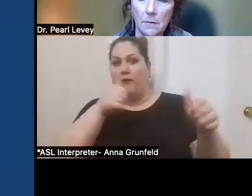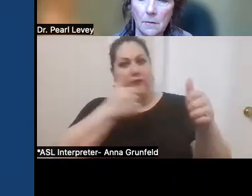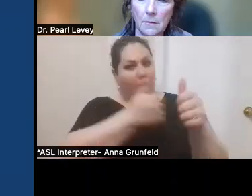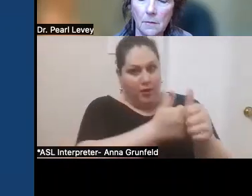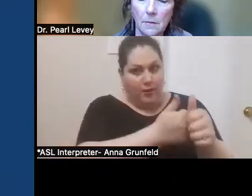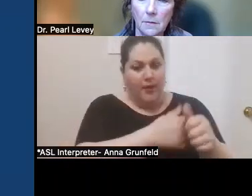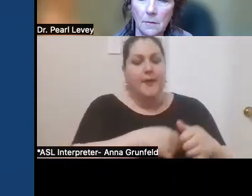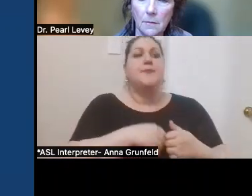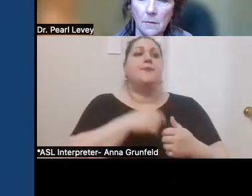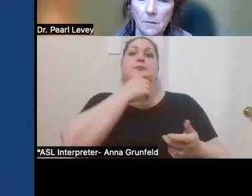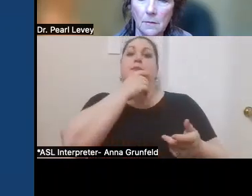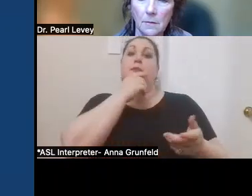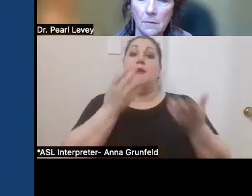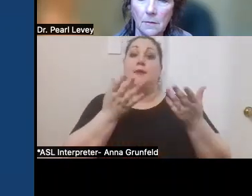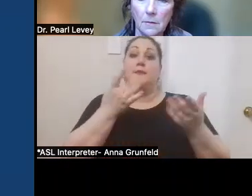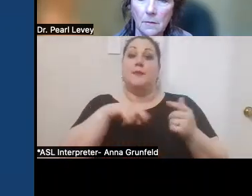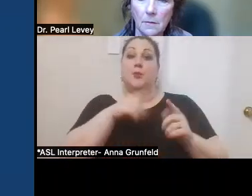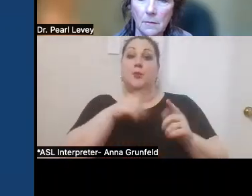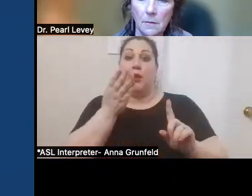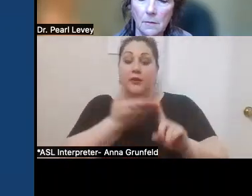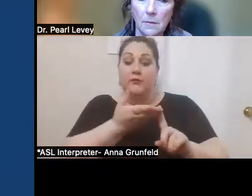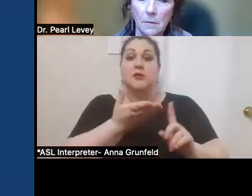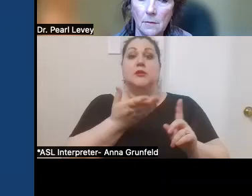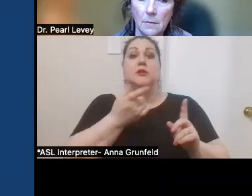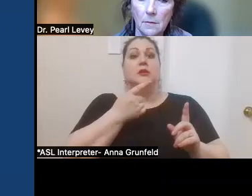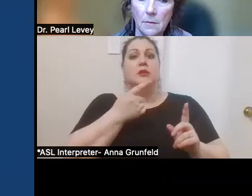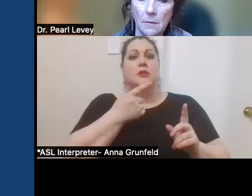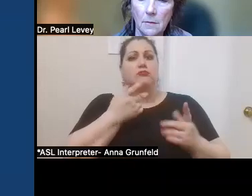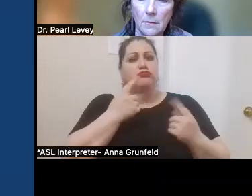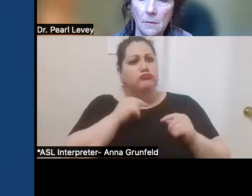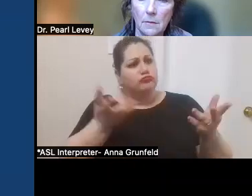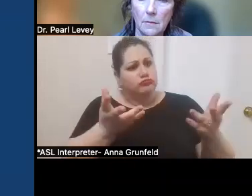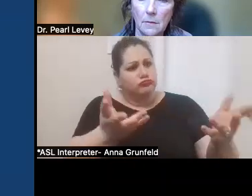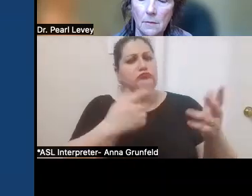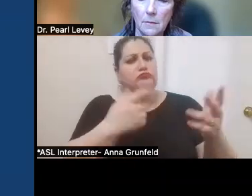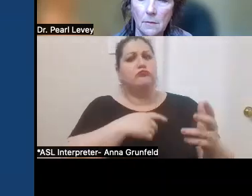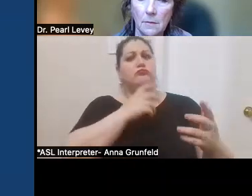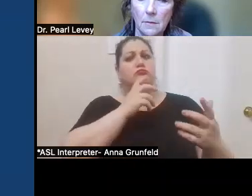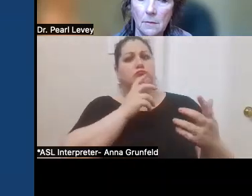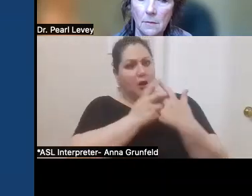in place, but then they choose not to use them for a number of reasons.